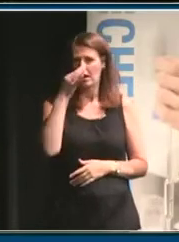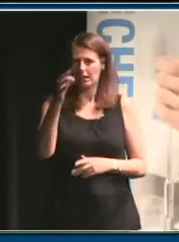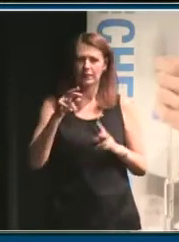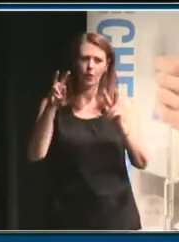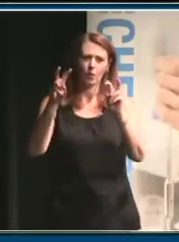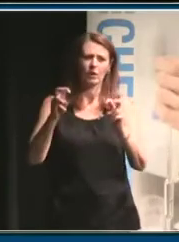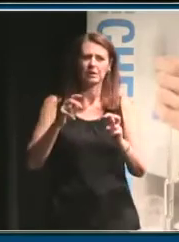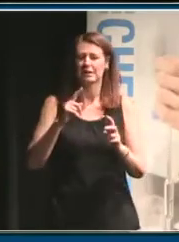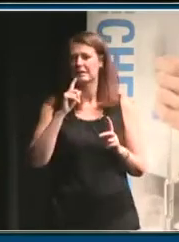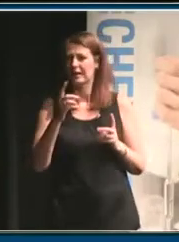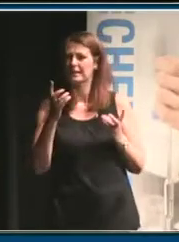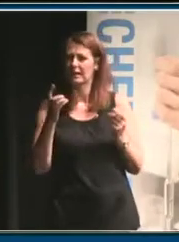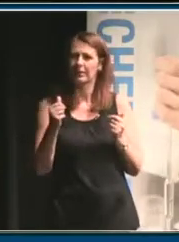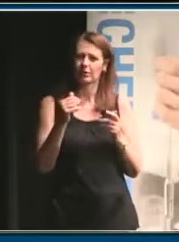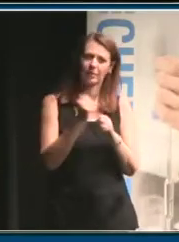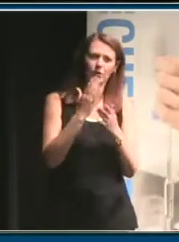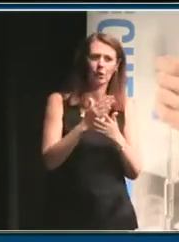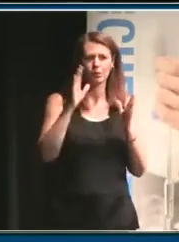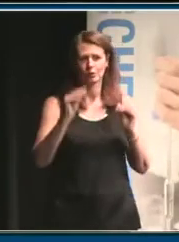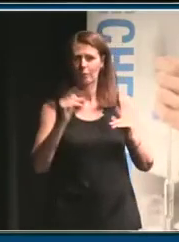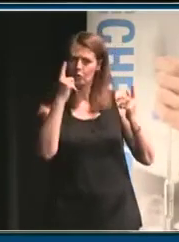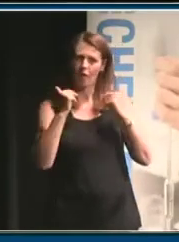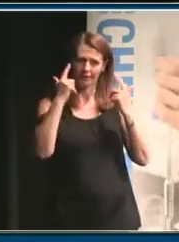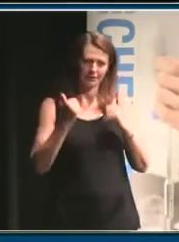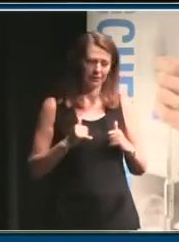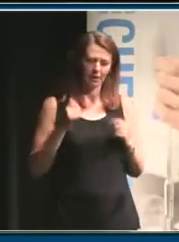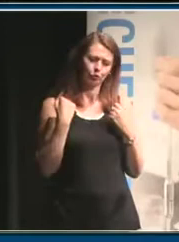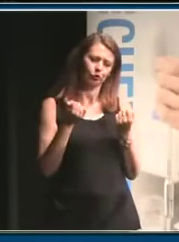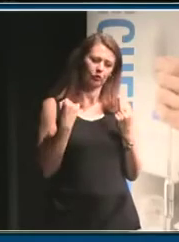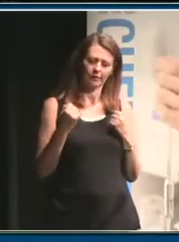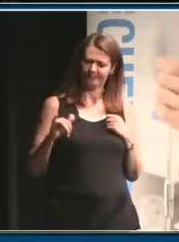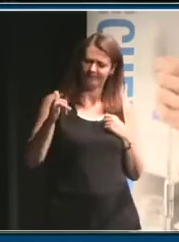say something so we stopped crying.” So I’m driving in my car my cell phone rings and pull